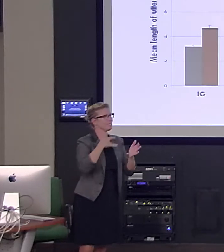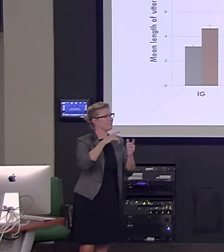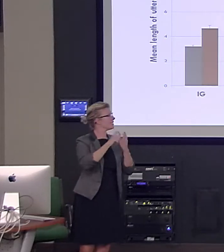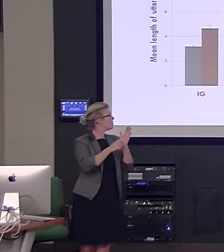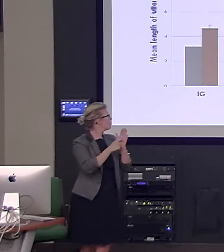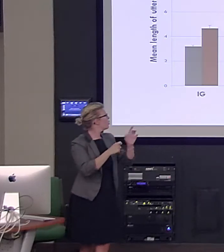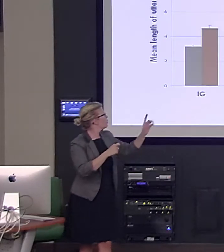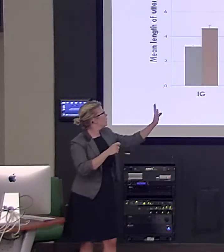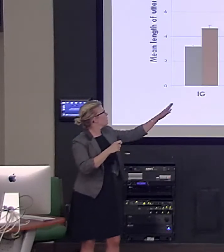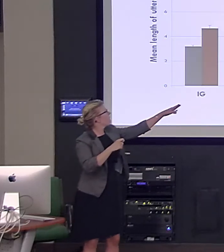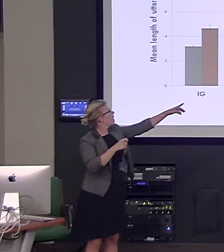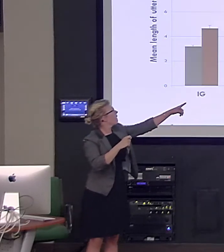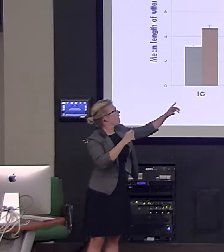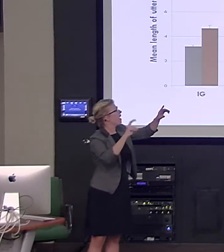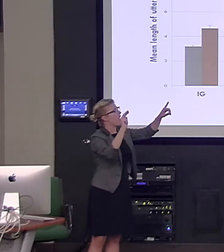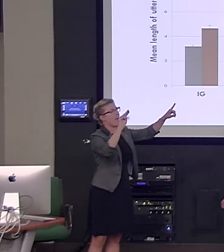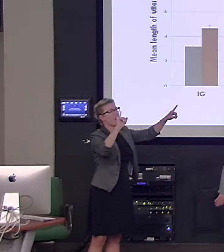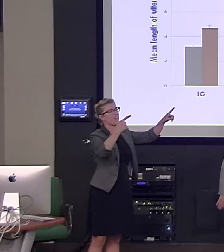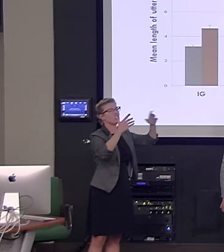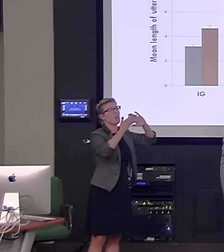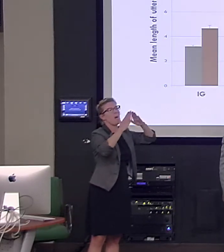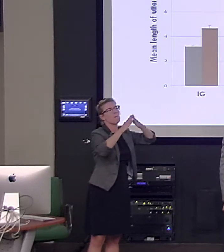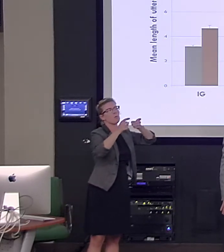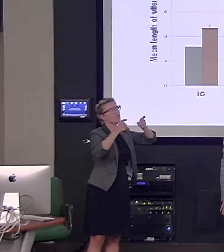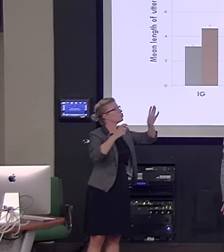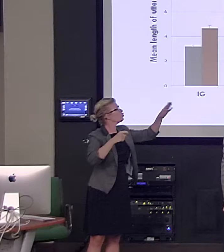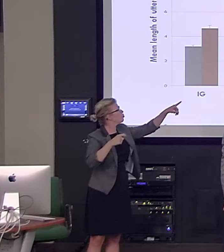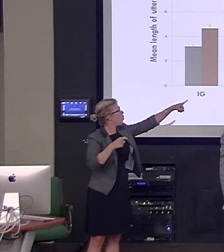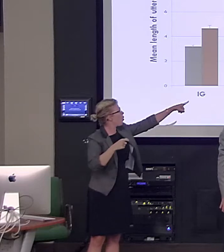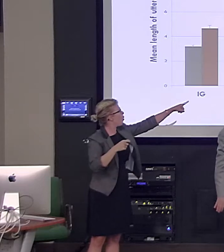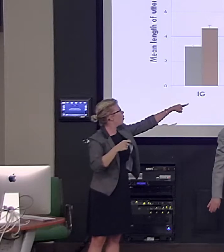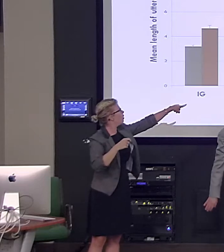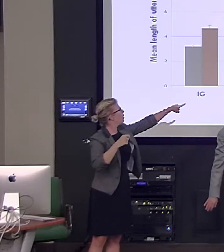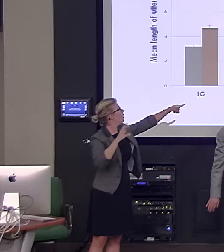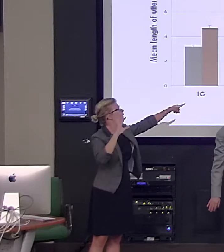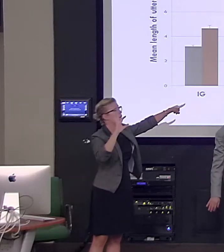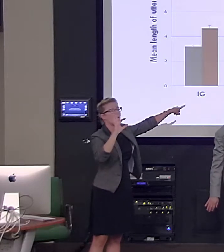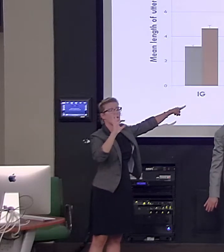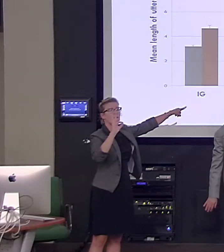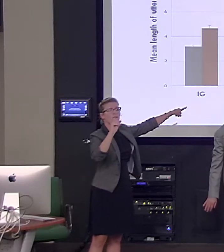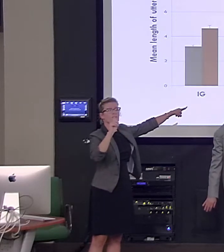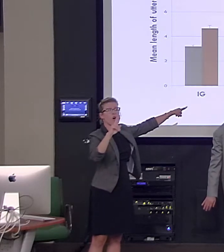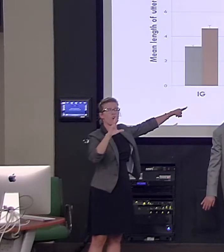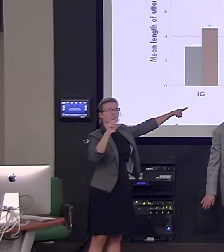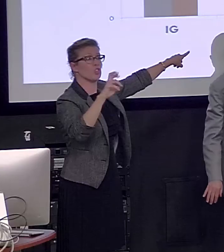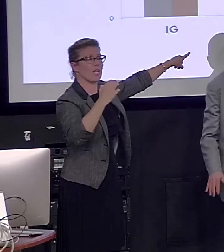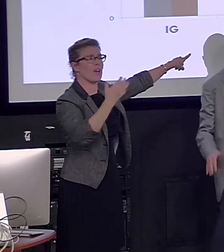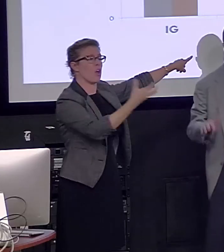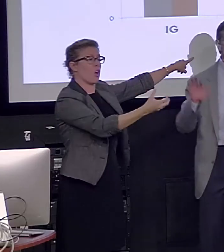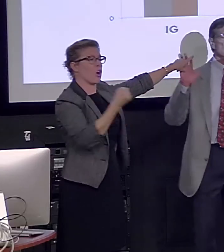These are for words and morphemes. Here are foster care children who are taken out before 24 months of age.